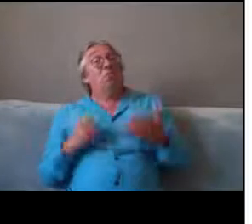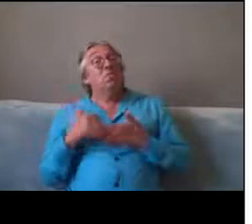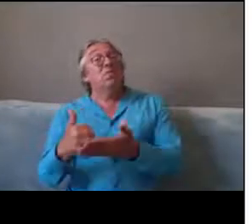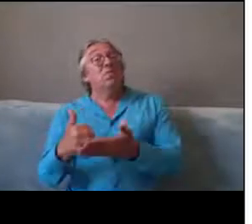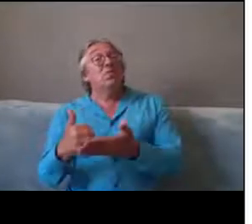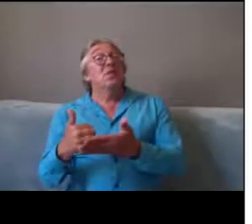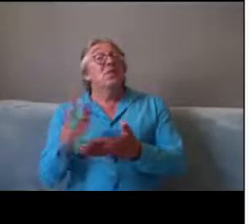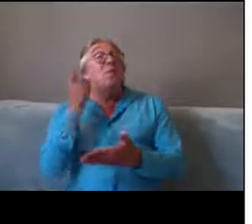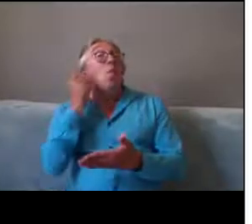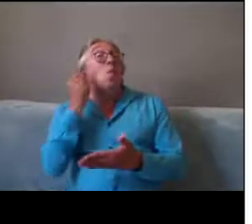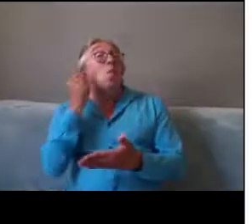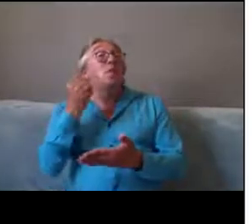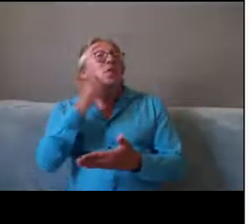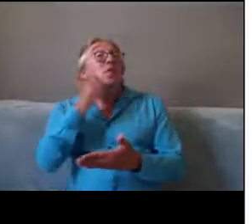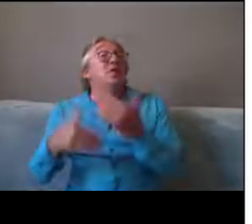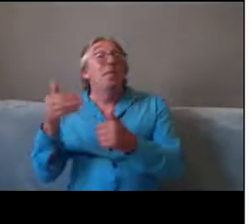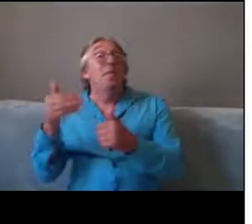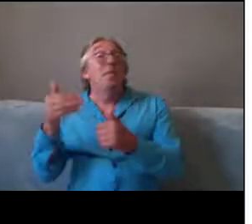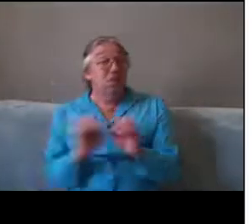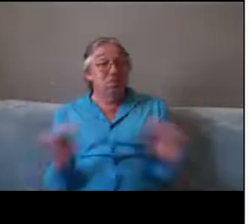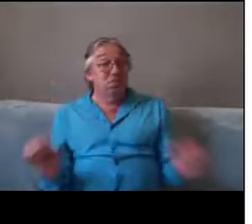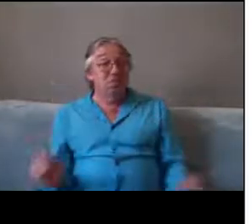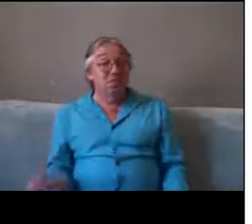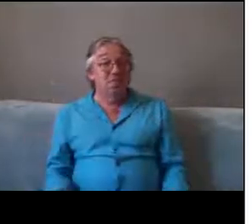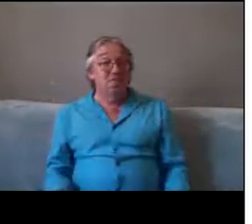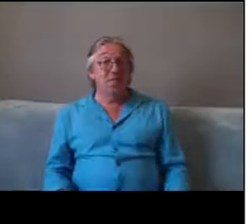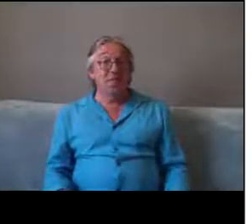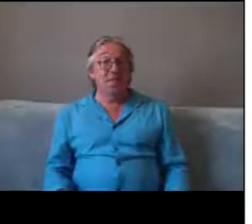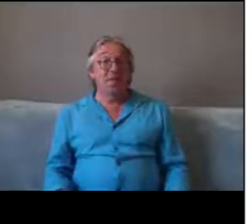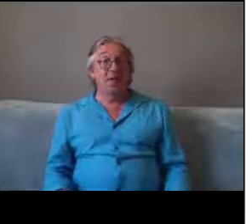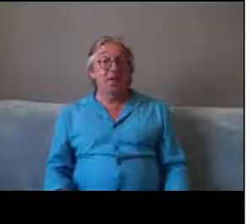I simplified the name because it's Cooperation for the Exchange